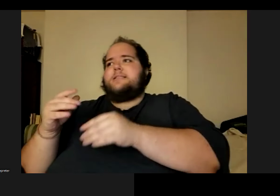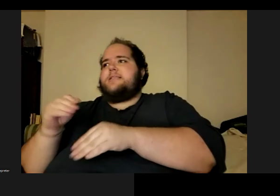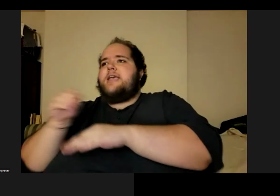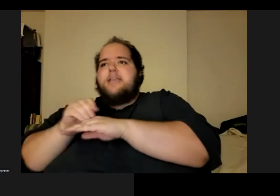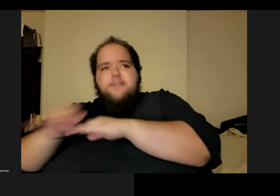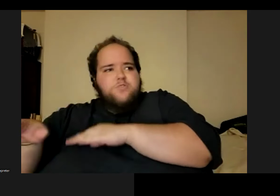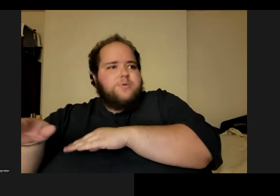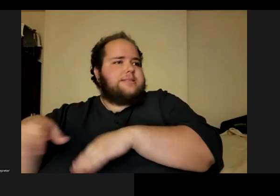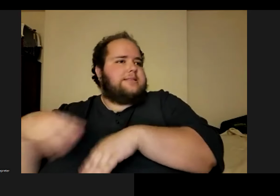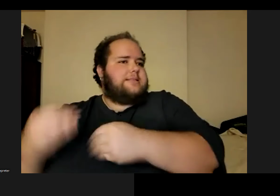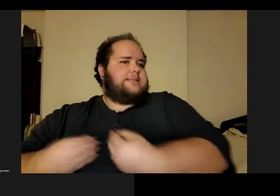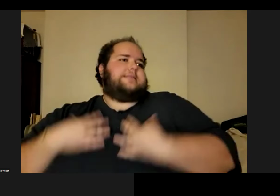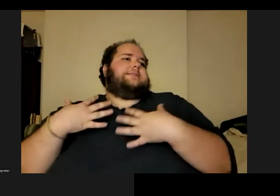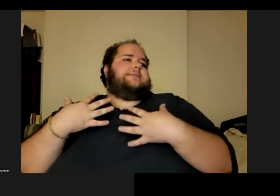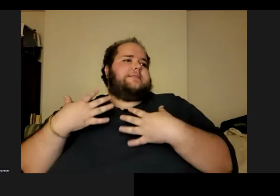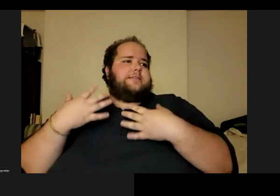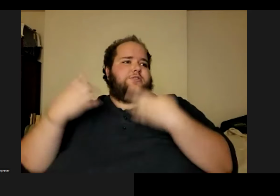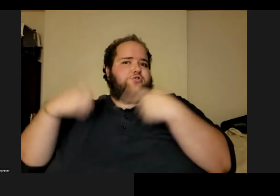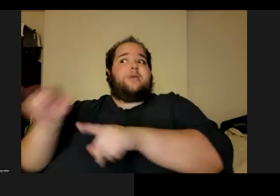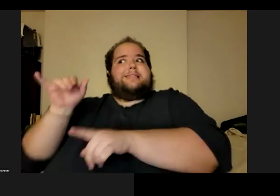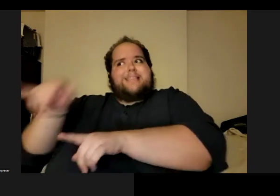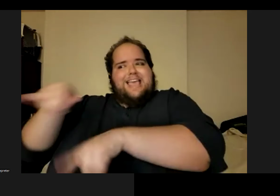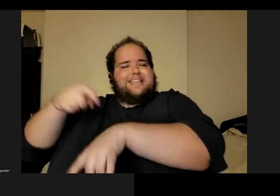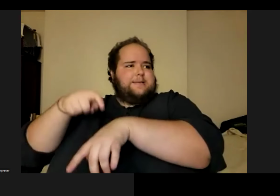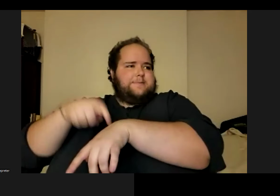that time. So you could do an art assignment for a body of work.